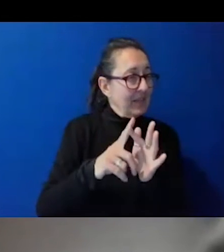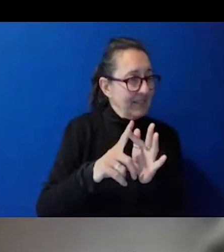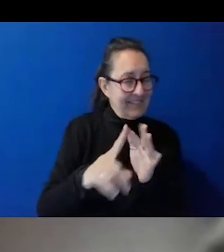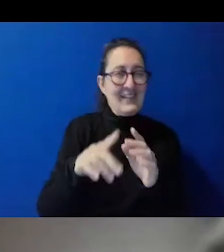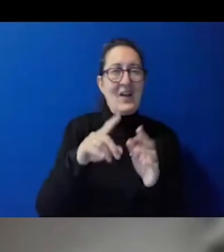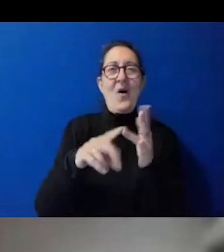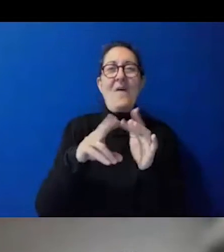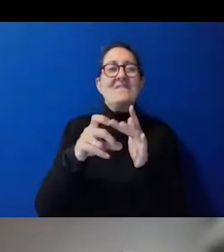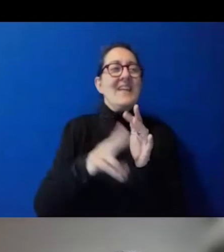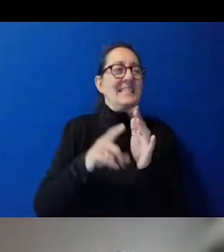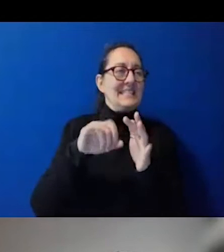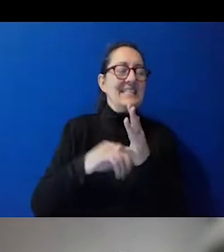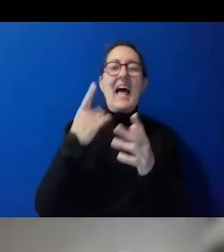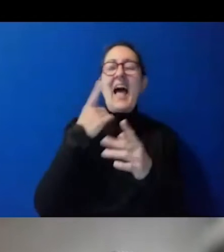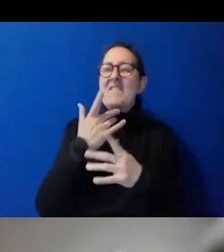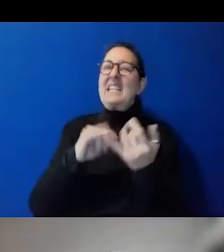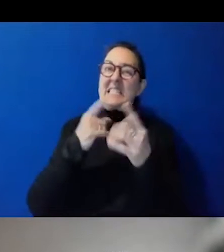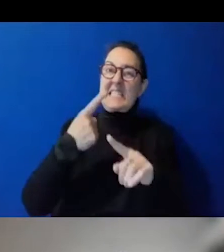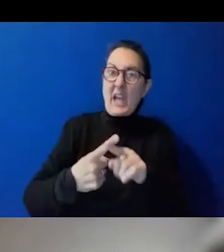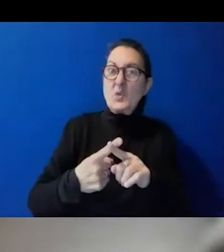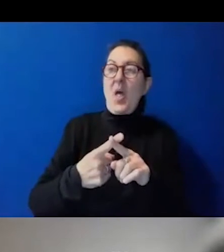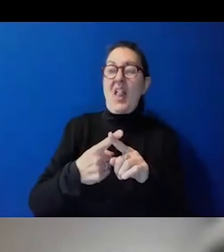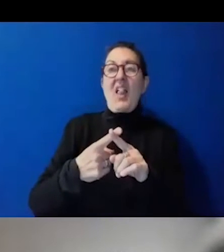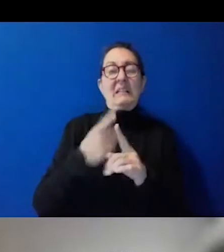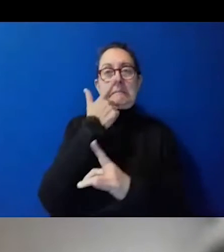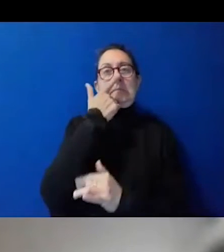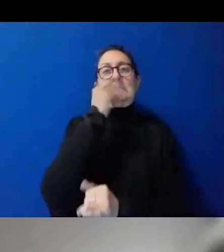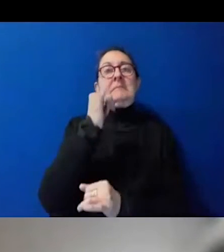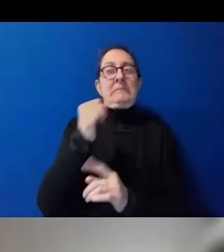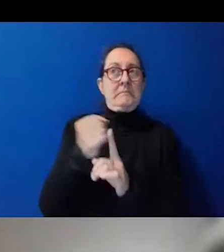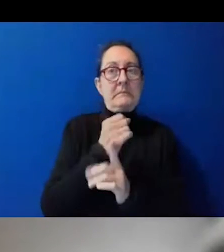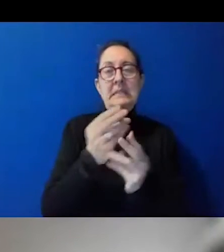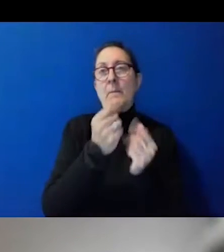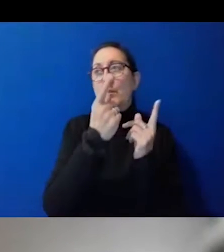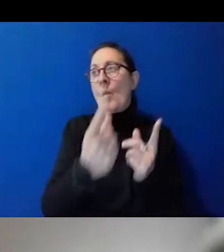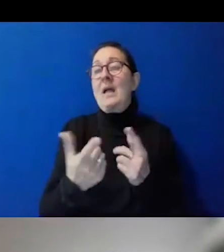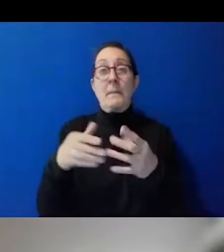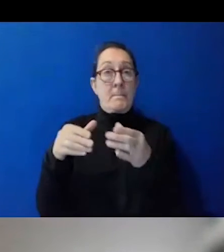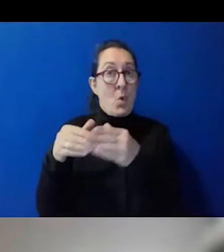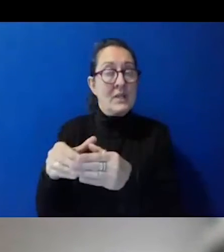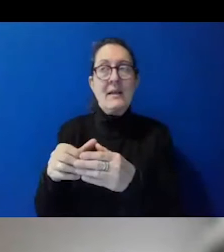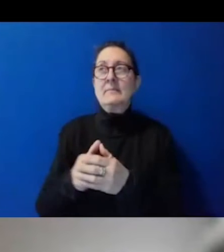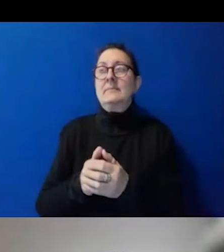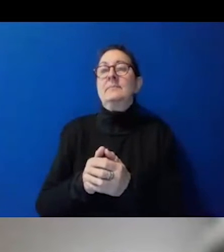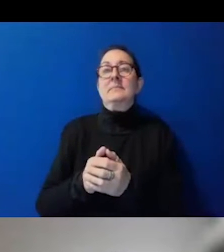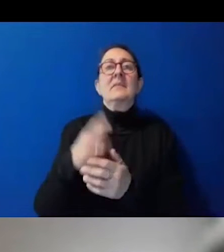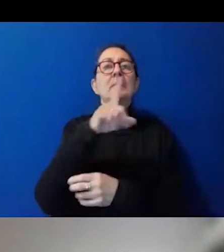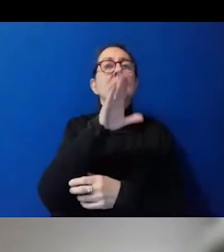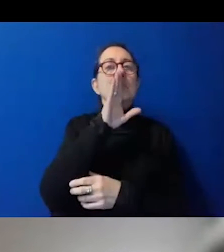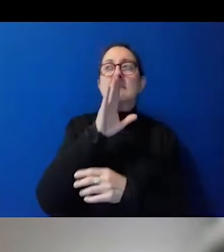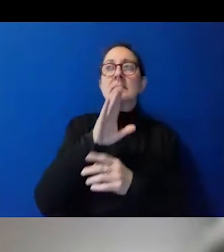kidnapping charges um murder uh terrorism cases right the that these are what's called serious